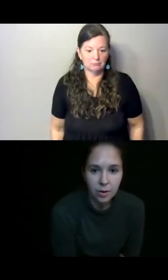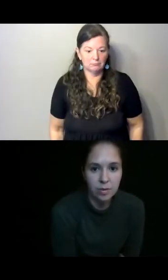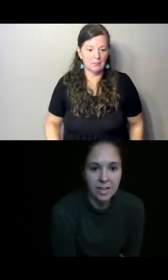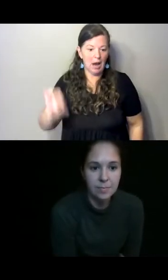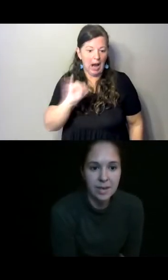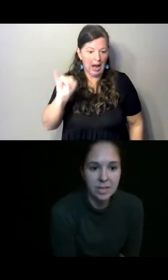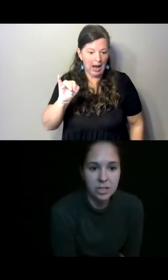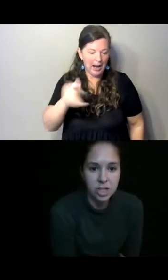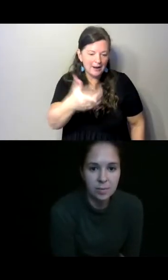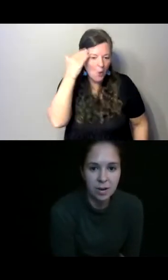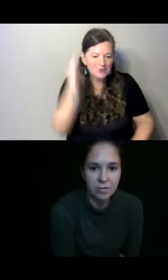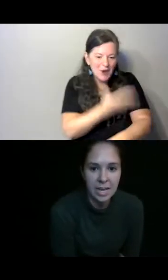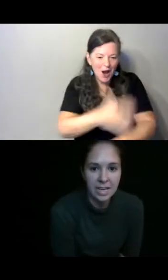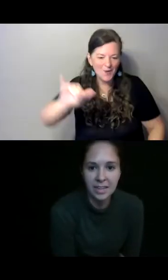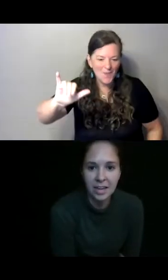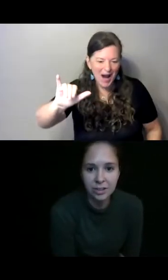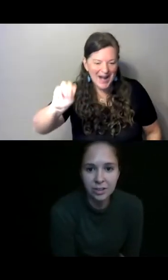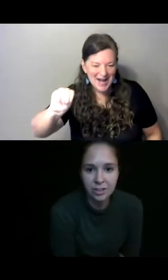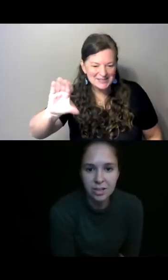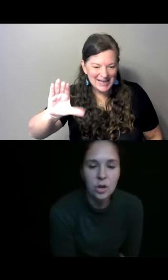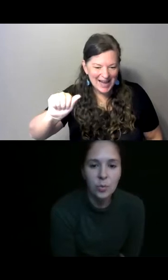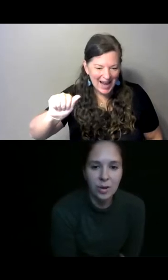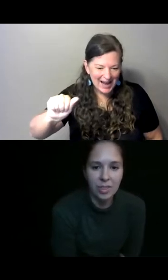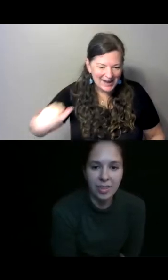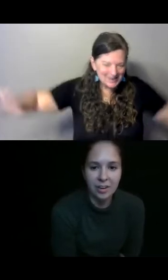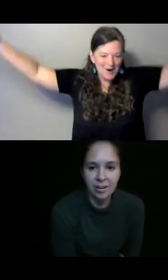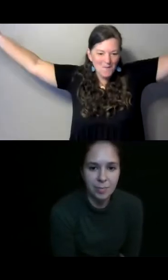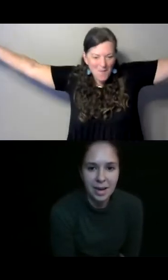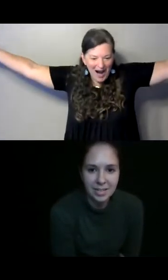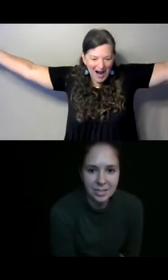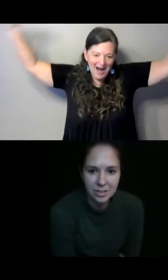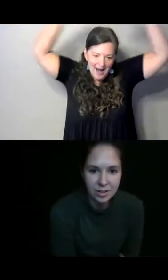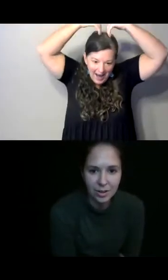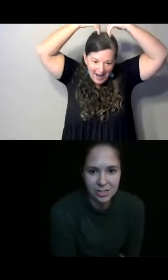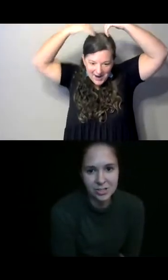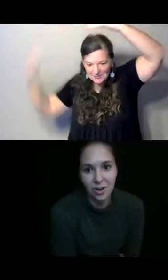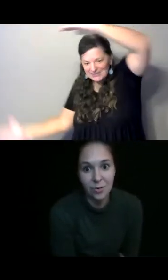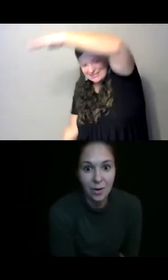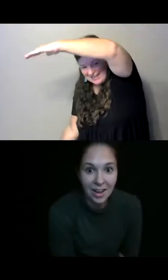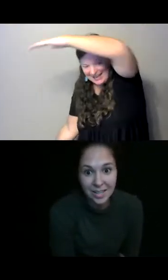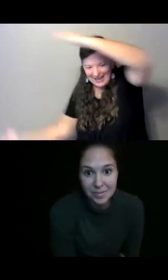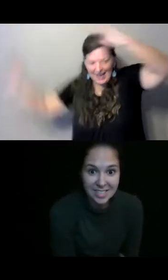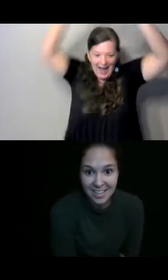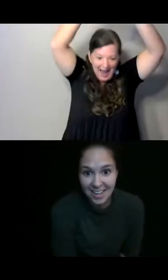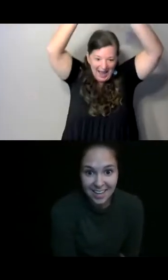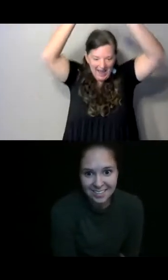or they can make the shape of a letter with their body. You know, like the song, Y M C A.